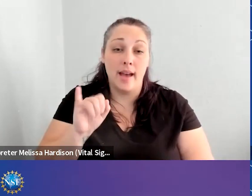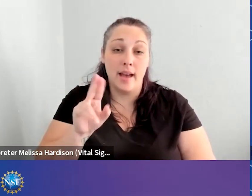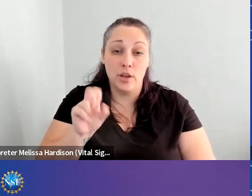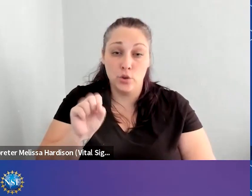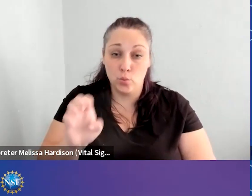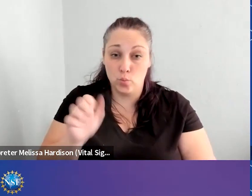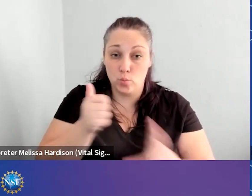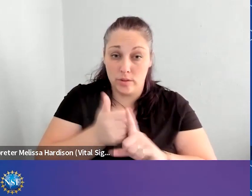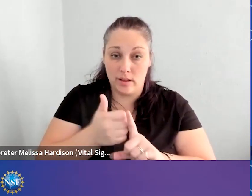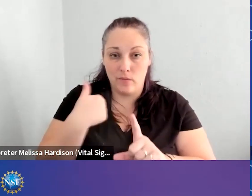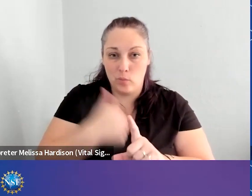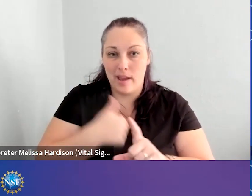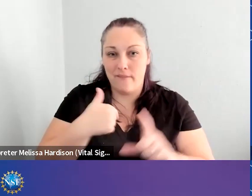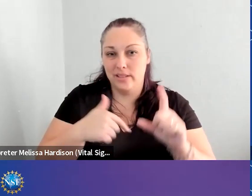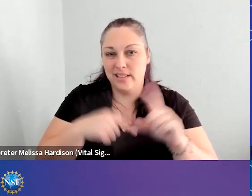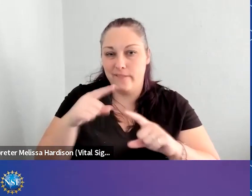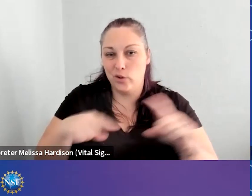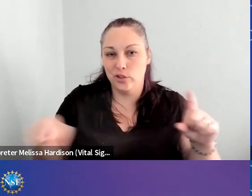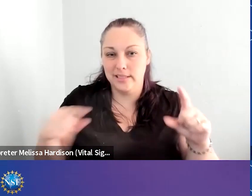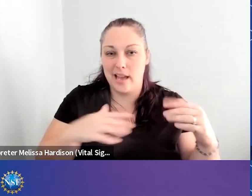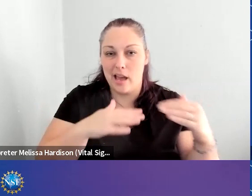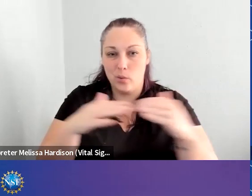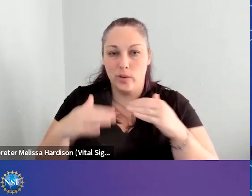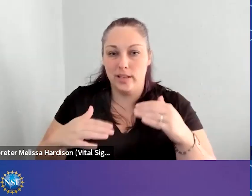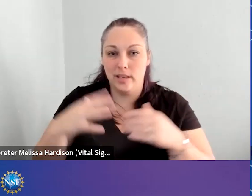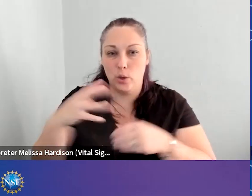equity, and inclusion pathway ourselves.